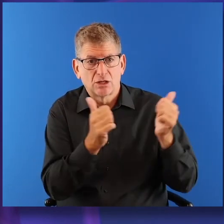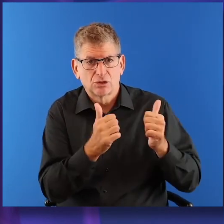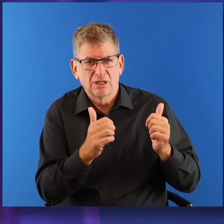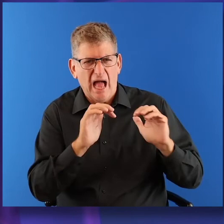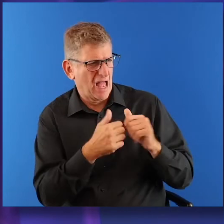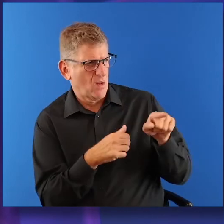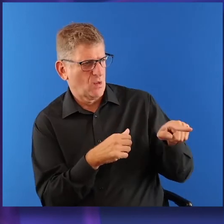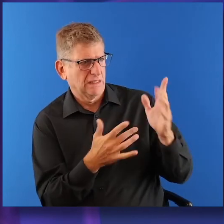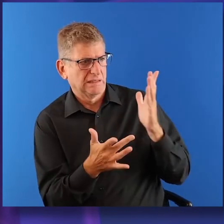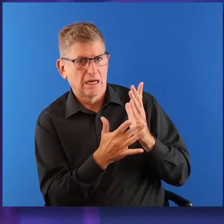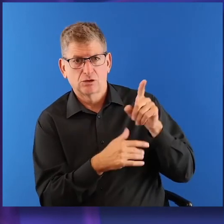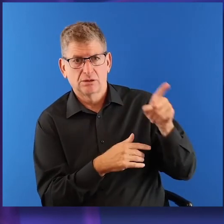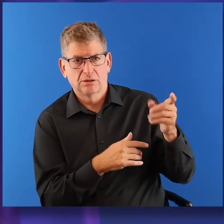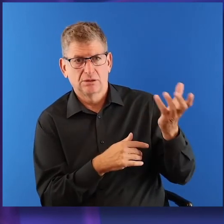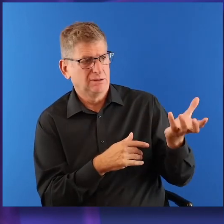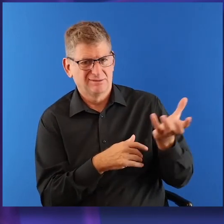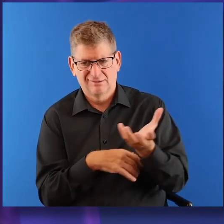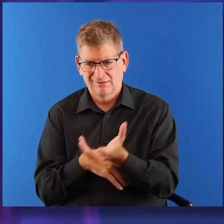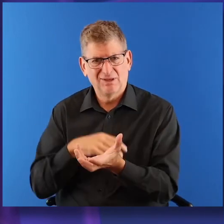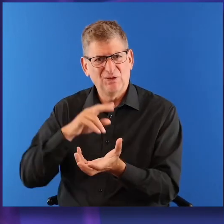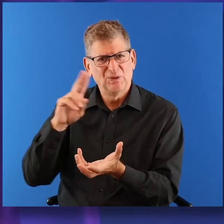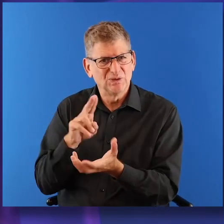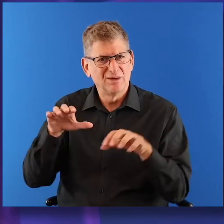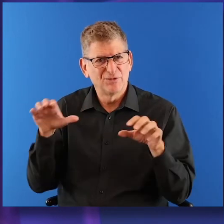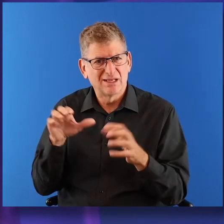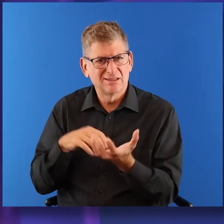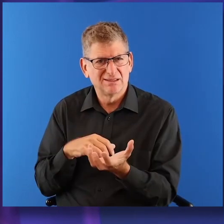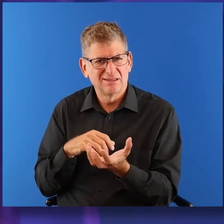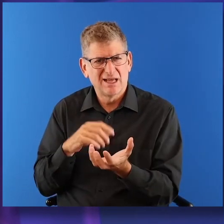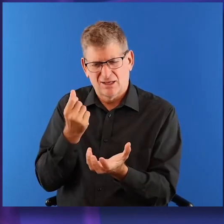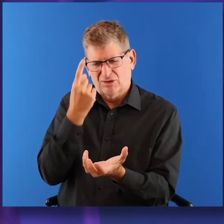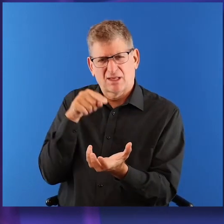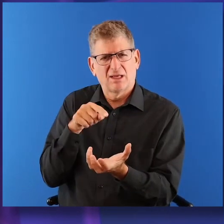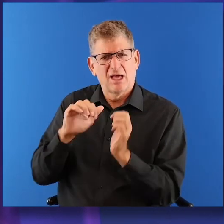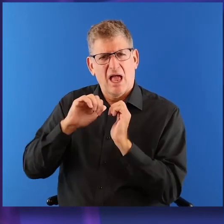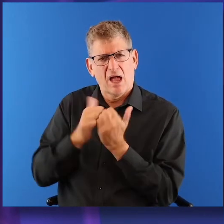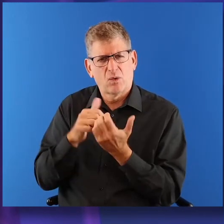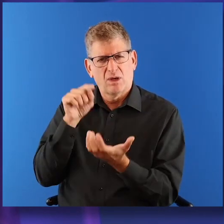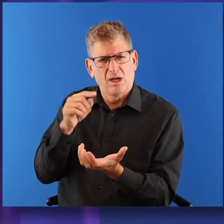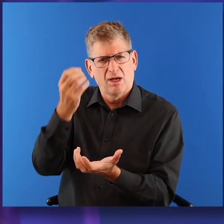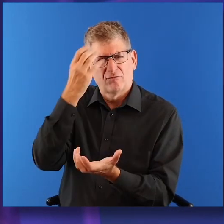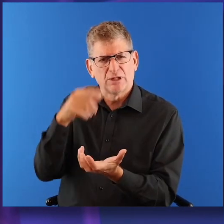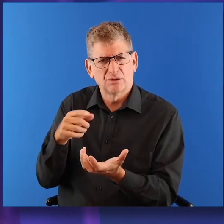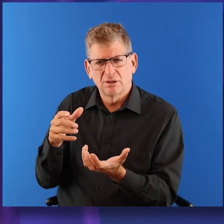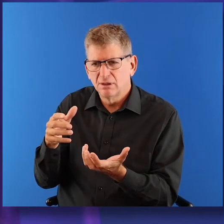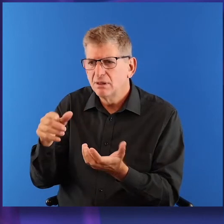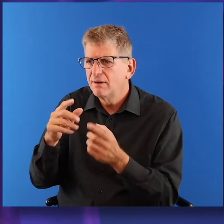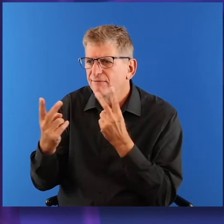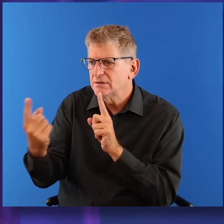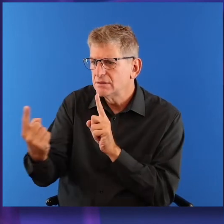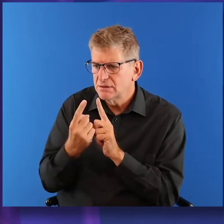around how do we put this technology into practice, understanding how information is captured throughout a visit.